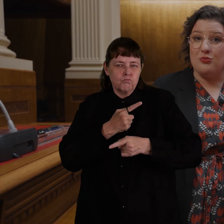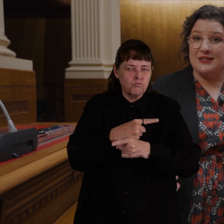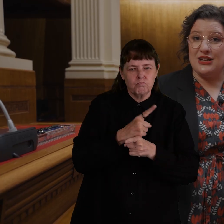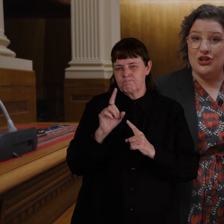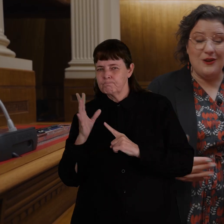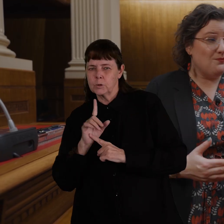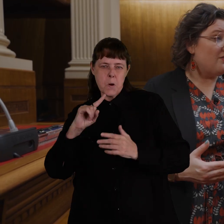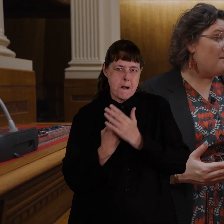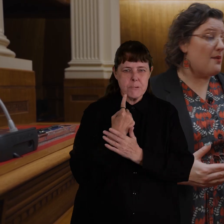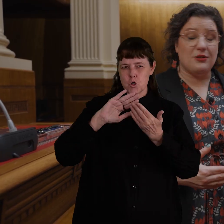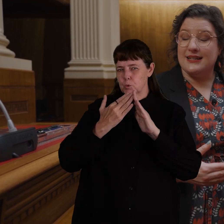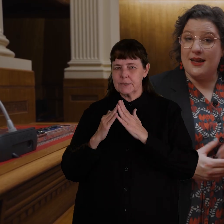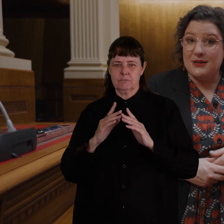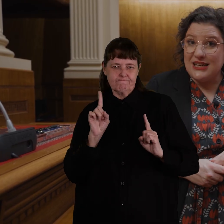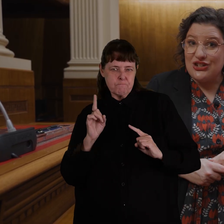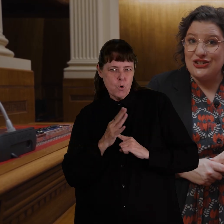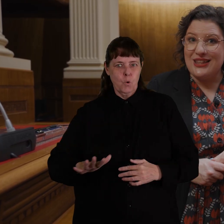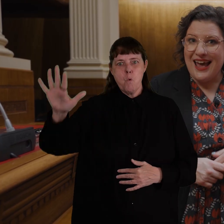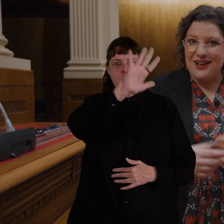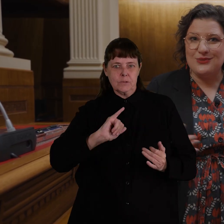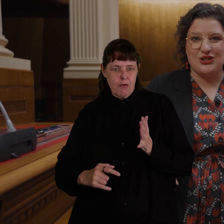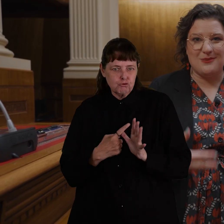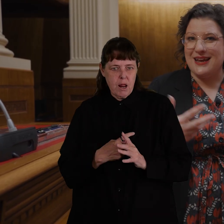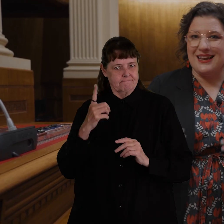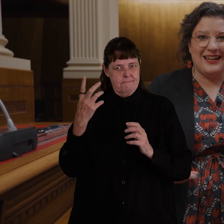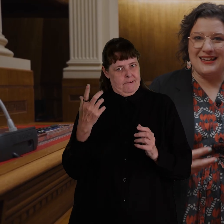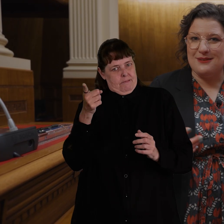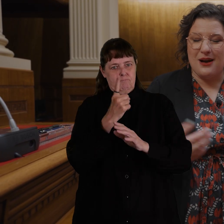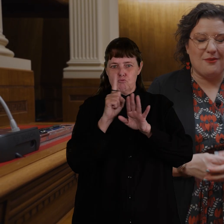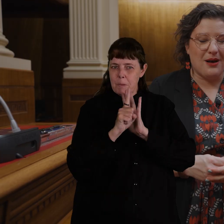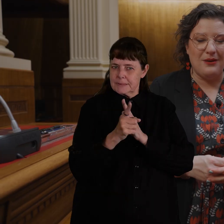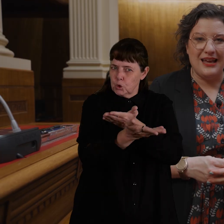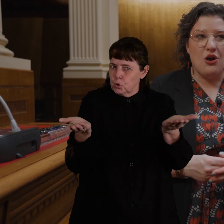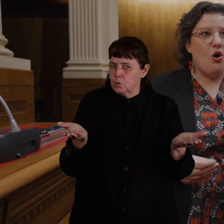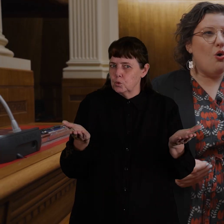represent you. They might present a petition to the House which has been collated by the public,